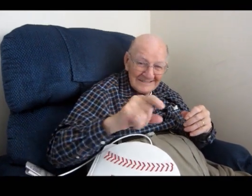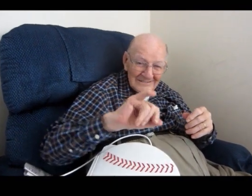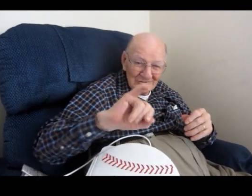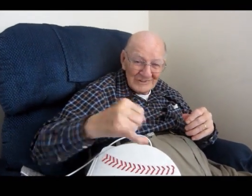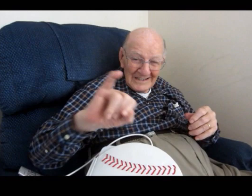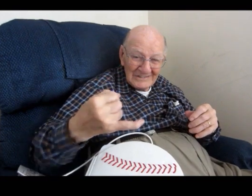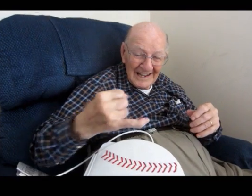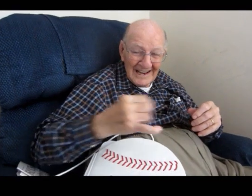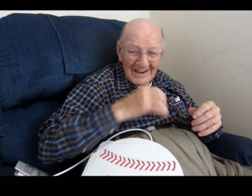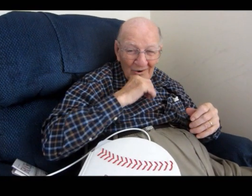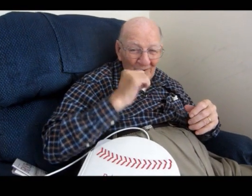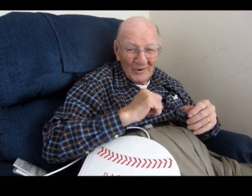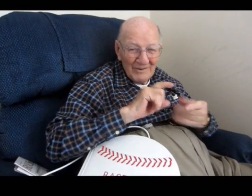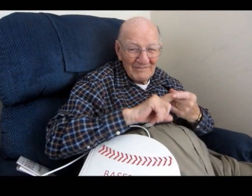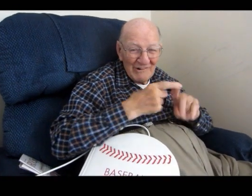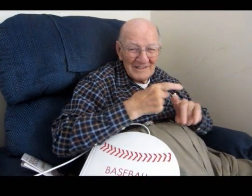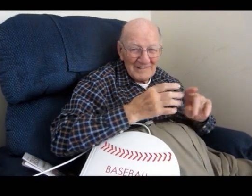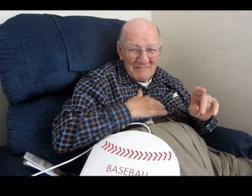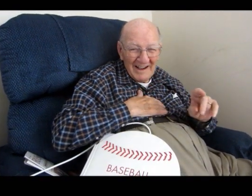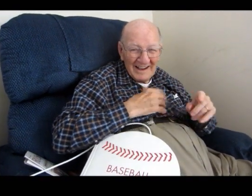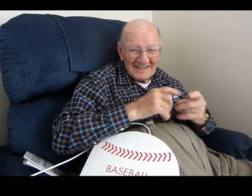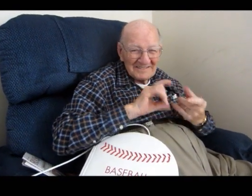JJ is an old close friend of mine